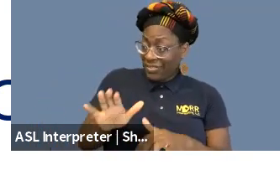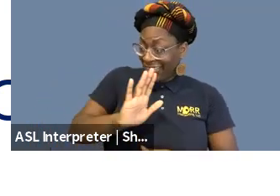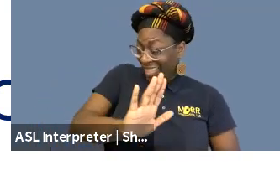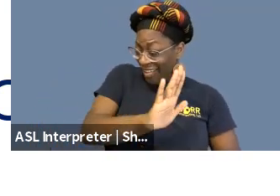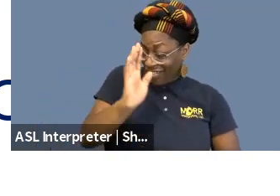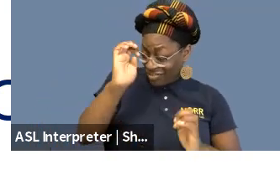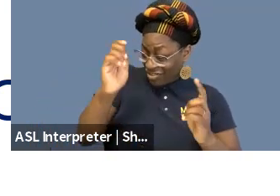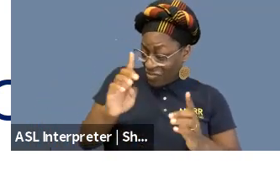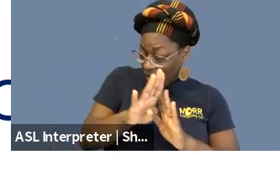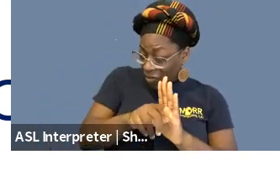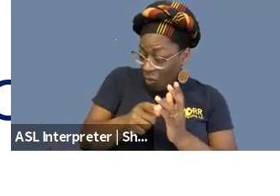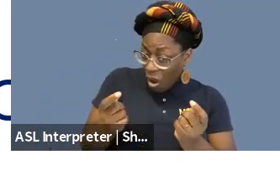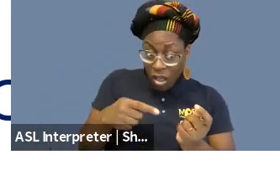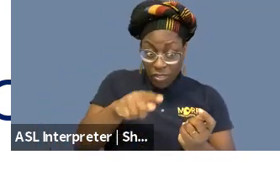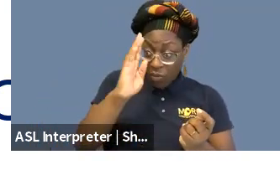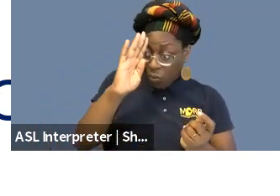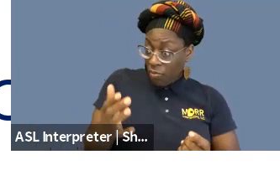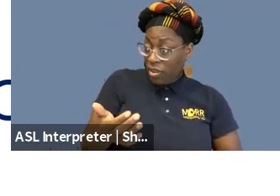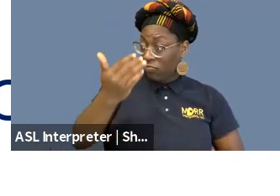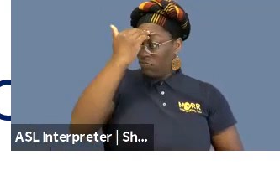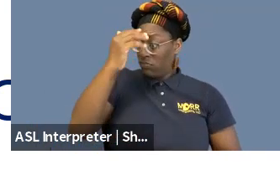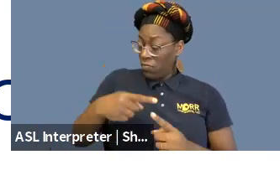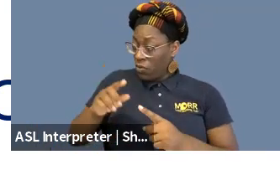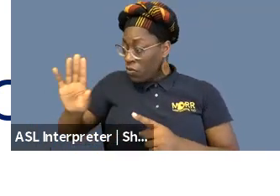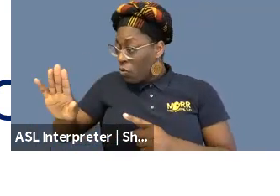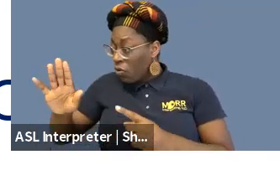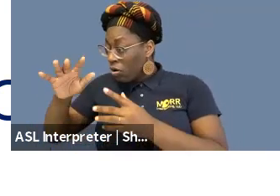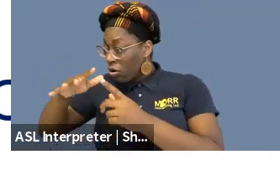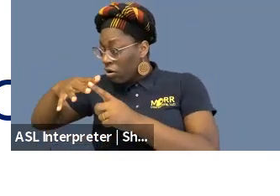? What information do you want to convey to your audience with this text?